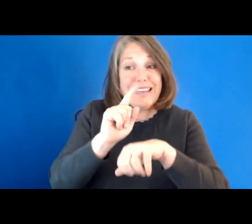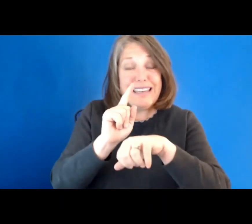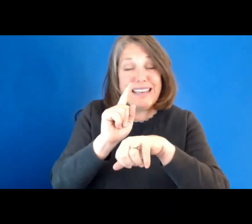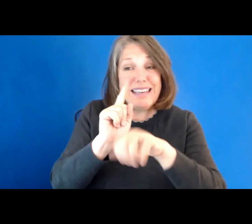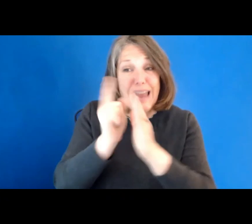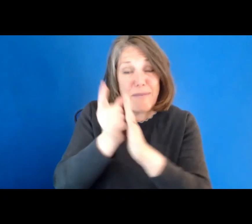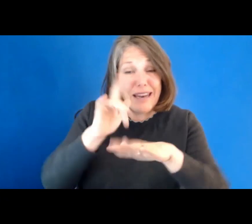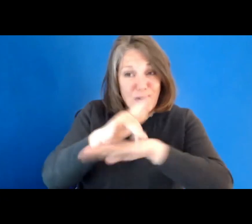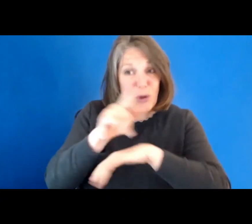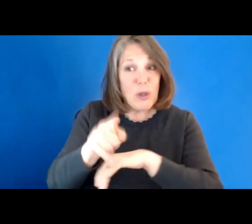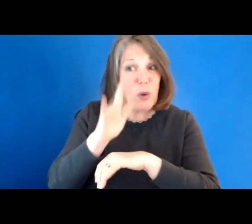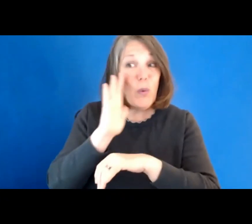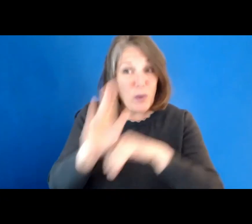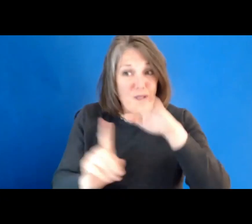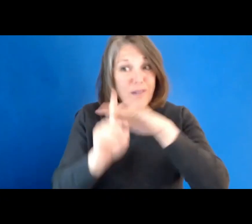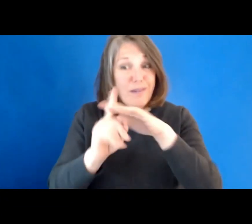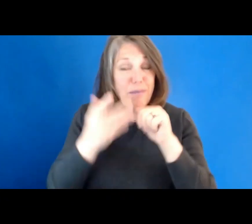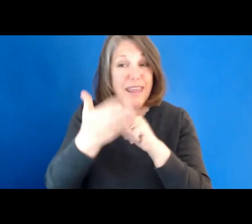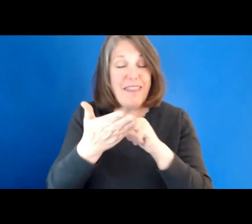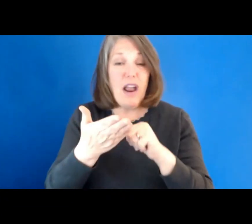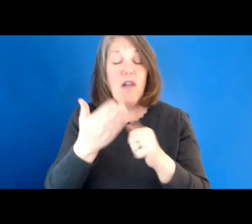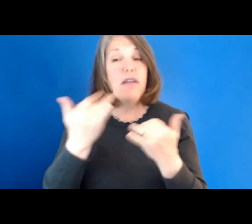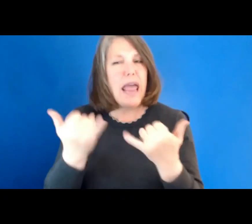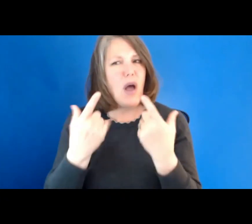there. 17:41:39 Now, what do you do? This isn't a